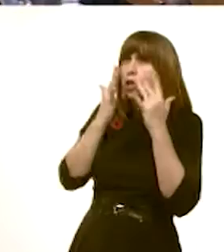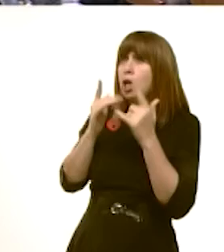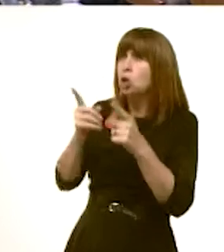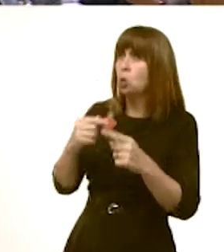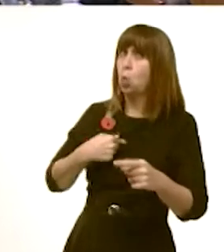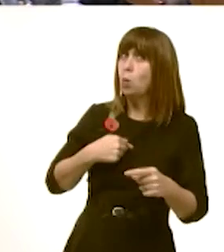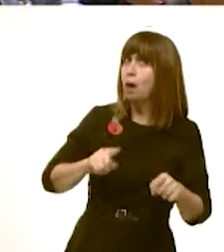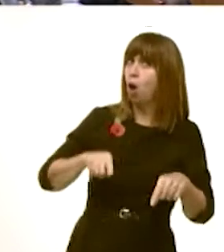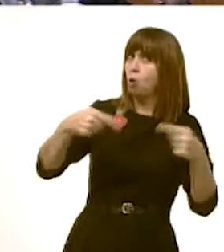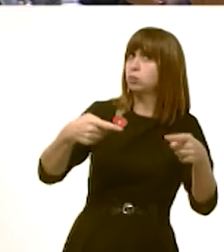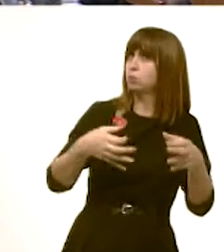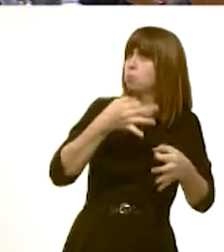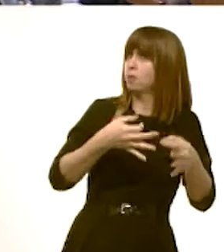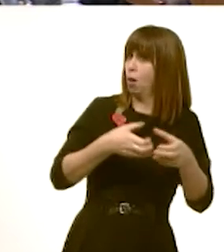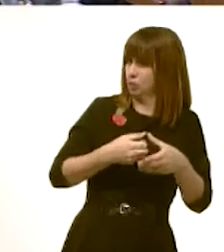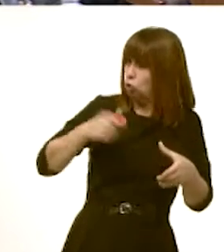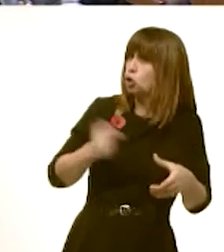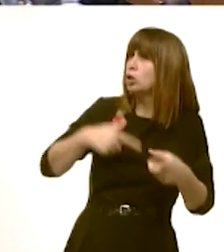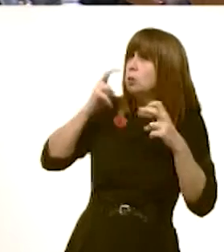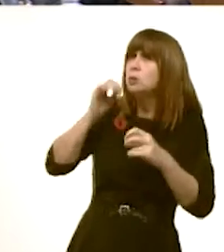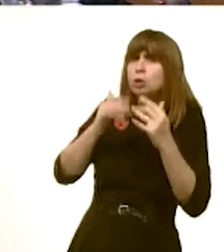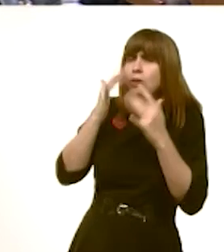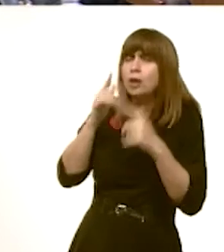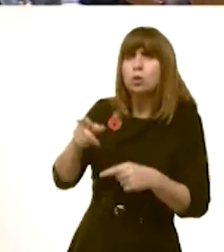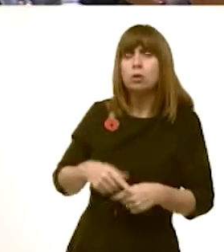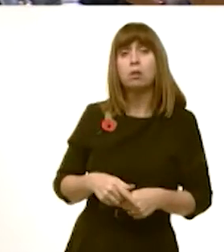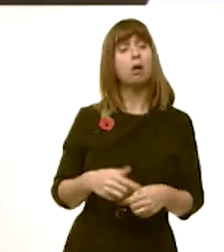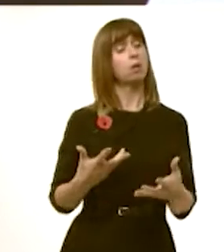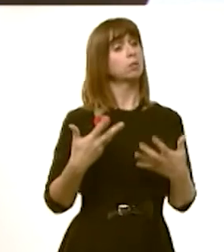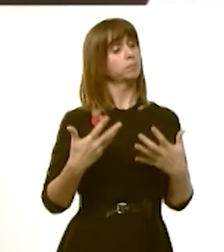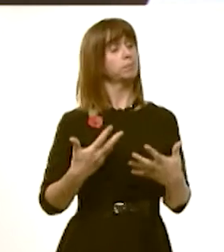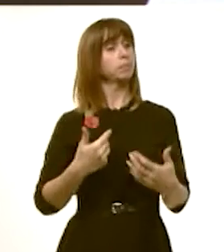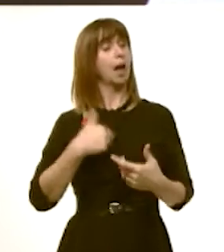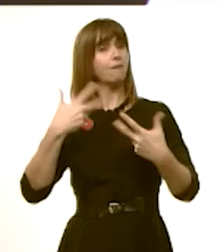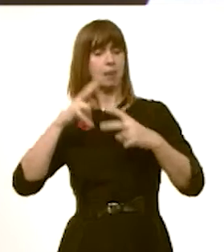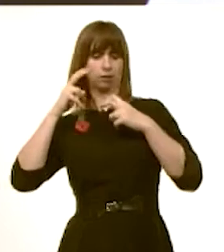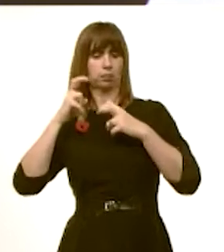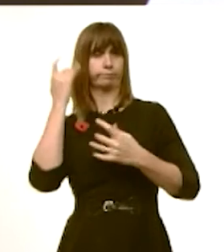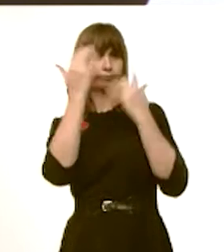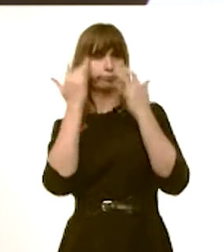Carwyn Jones: Well, I wouldíve thought that the leader of the Liberal Democrats would welcome todayís decision. Iíve been looking at it for some time.